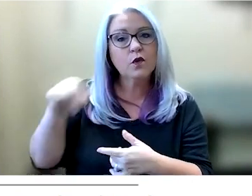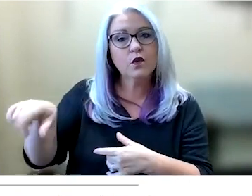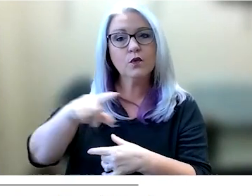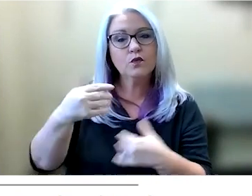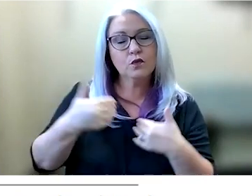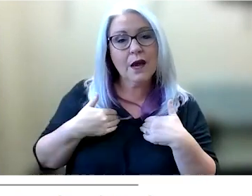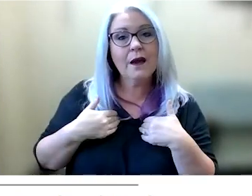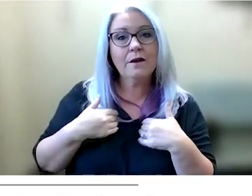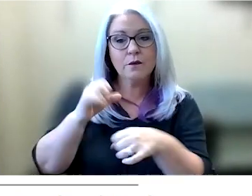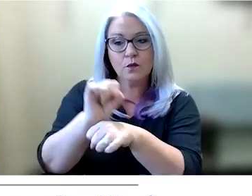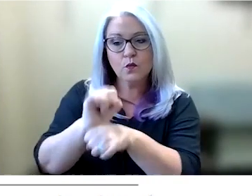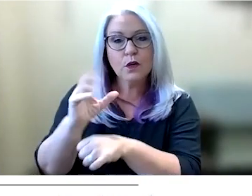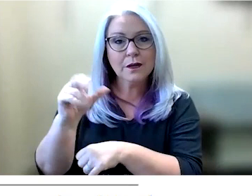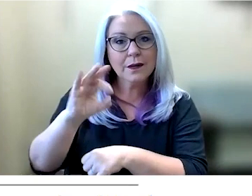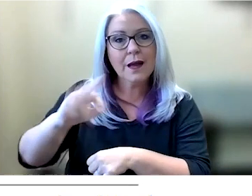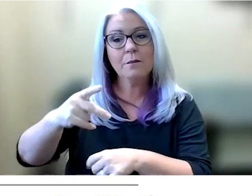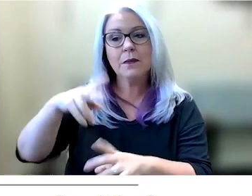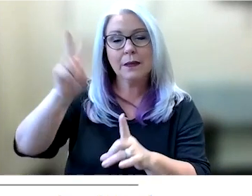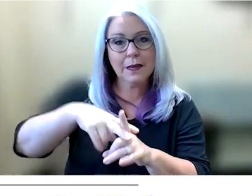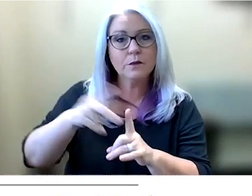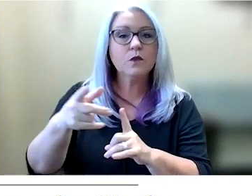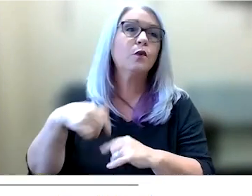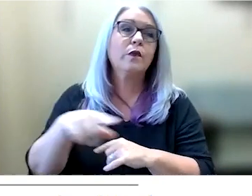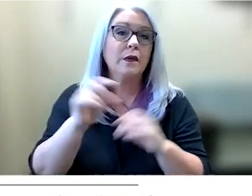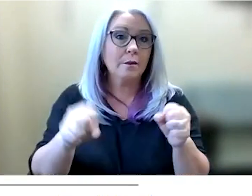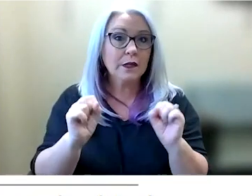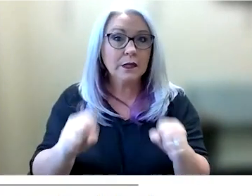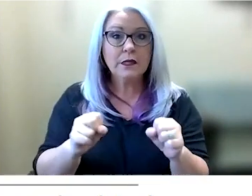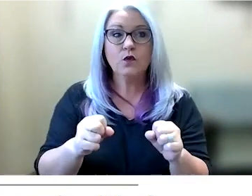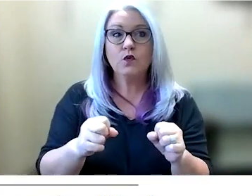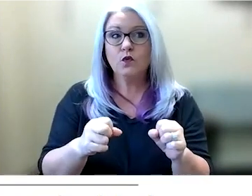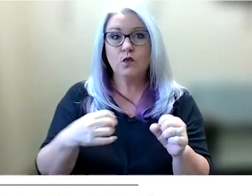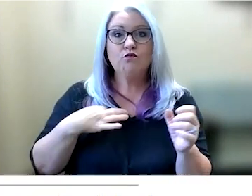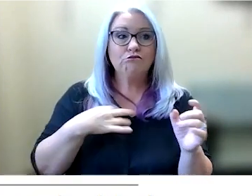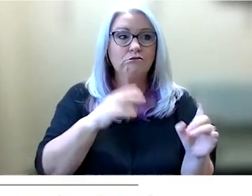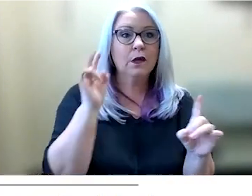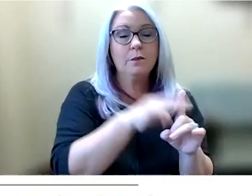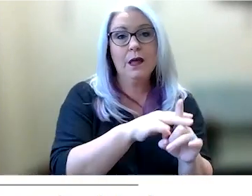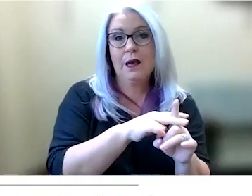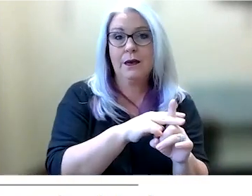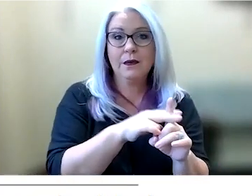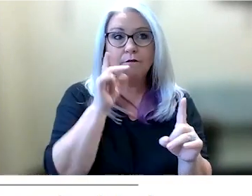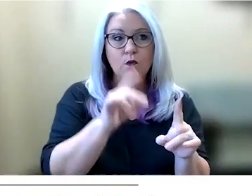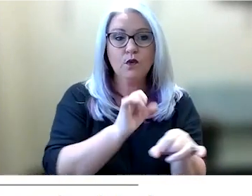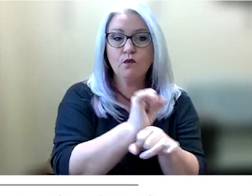ability to apply, that is an under estimation. But I think